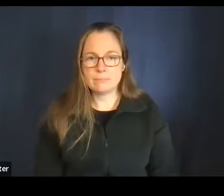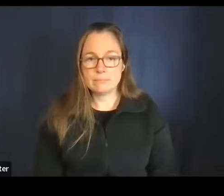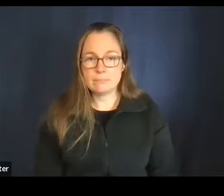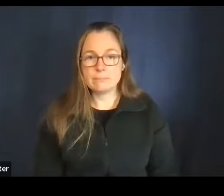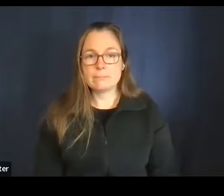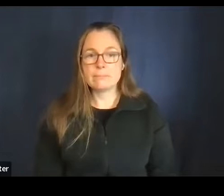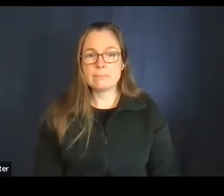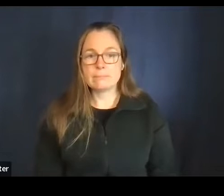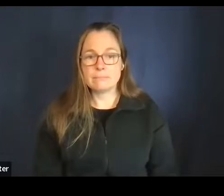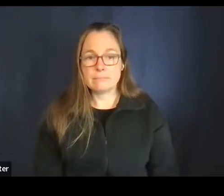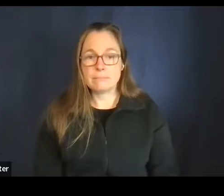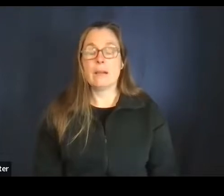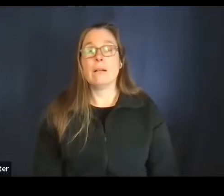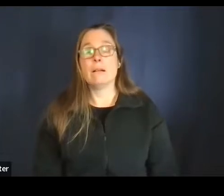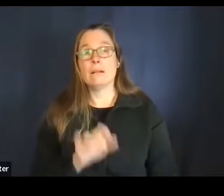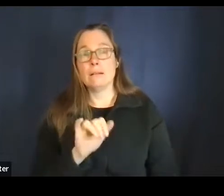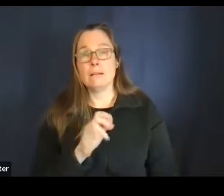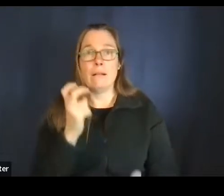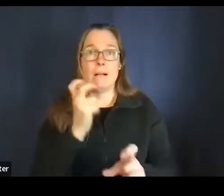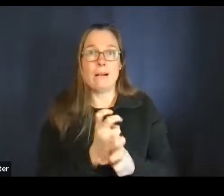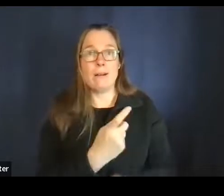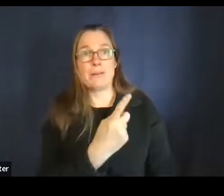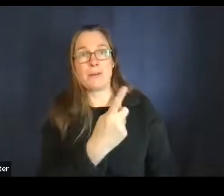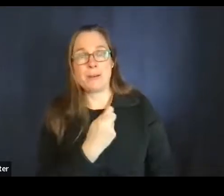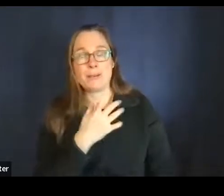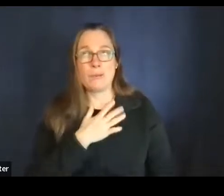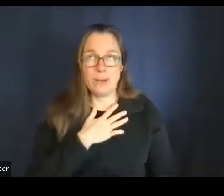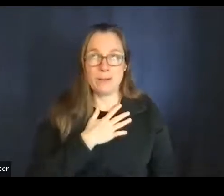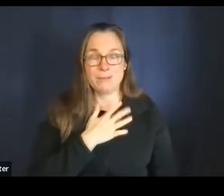Gives me the hard ones. Said he was going to do that. Yes. Okay.